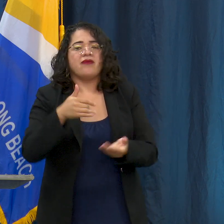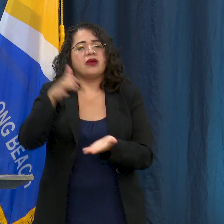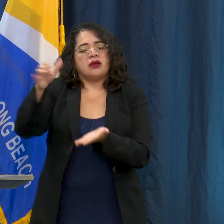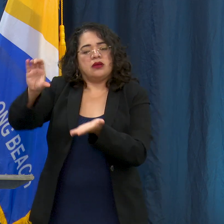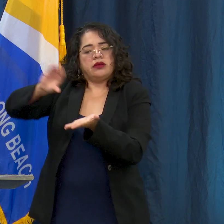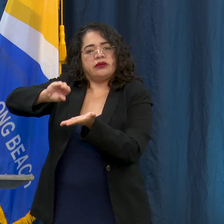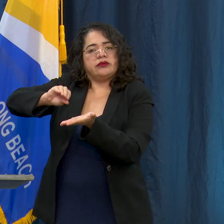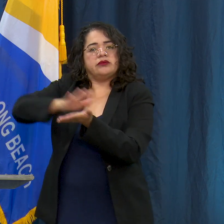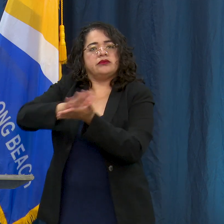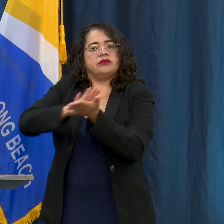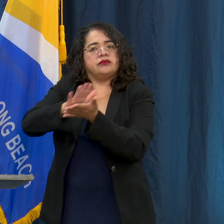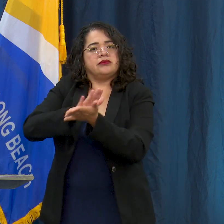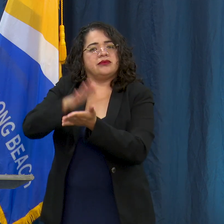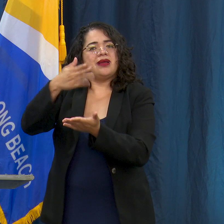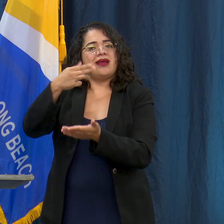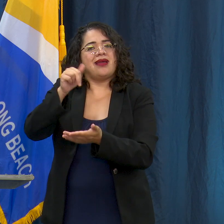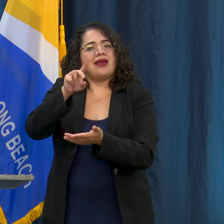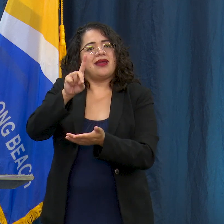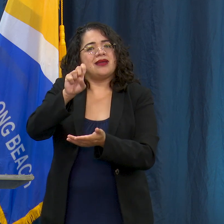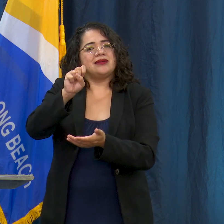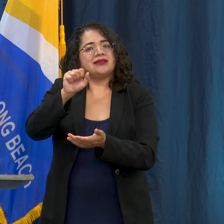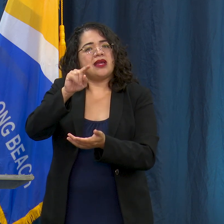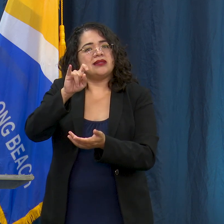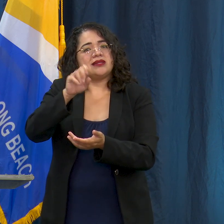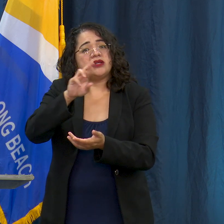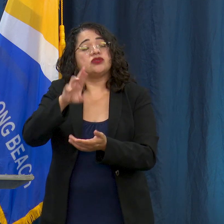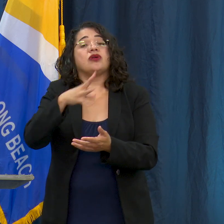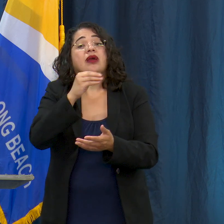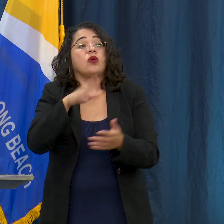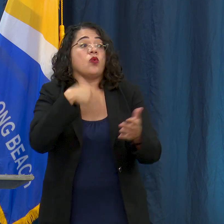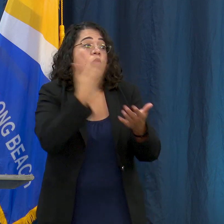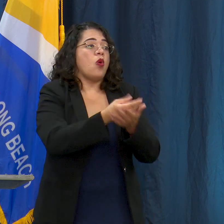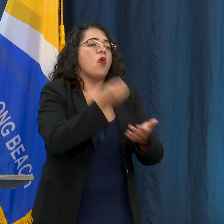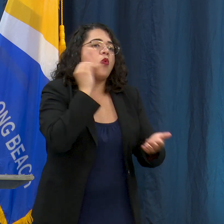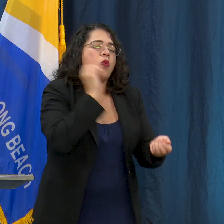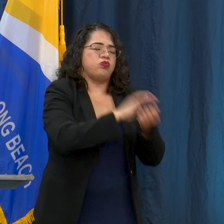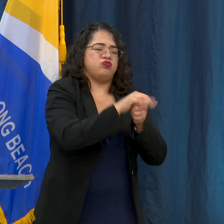you get home. If you need to schedule a doctor's appointment or have other